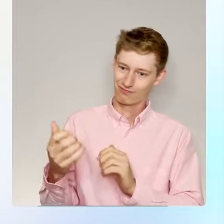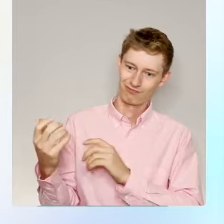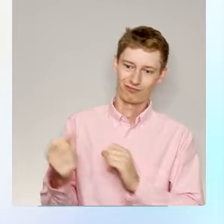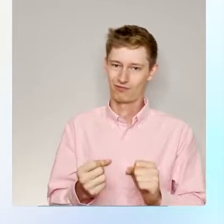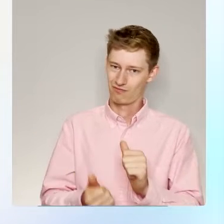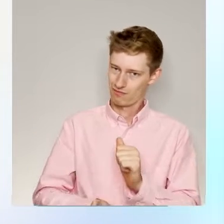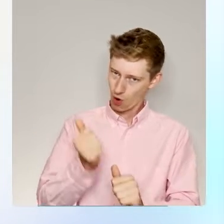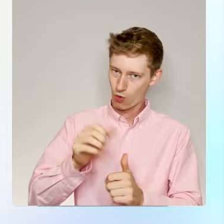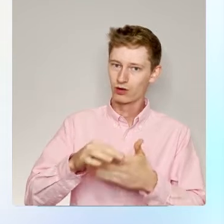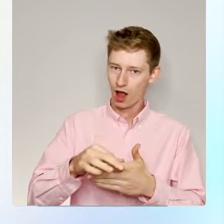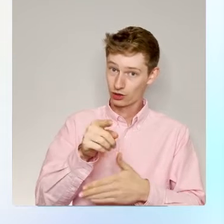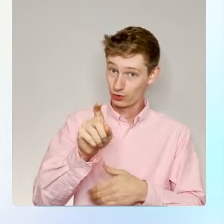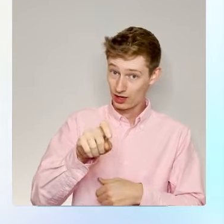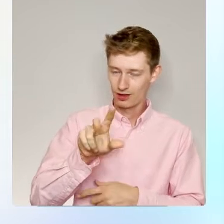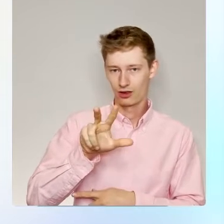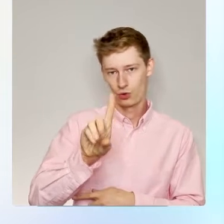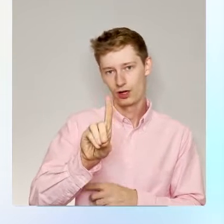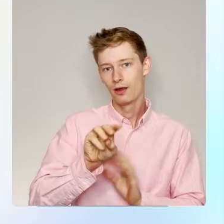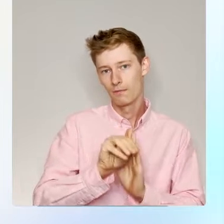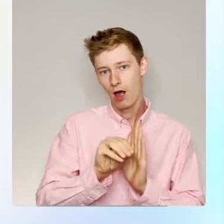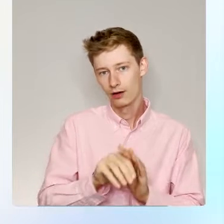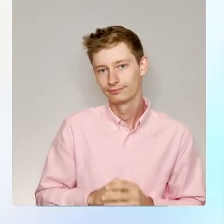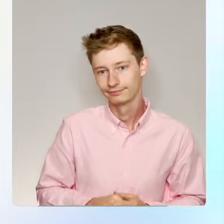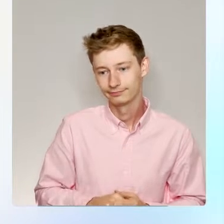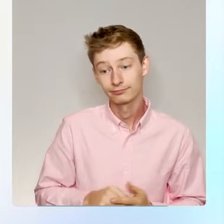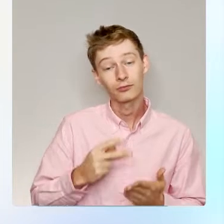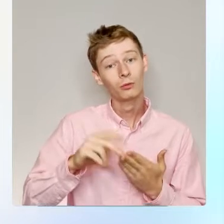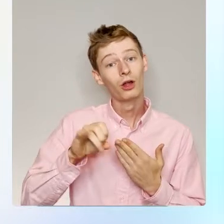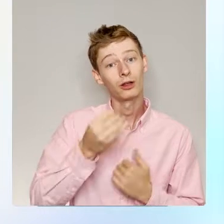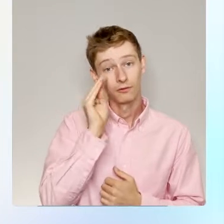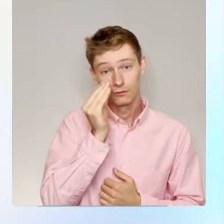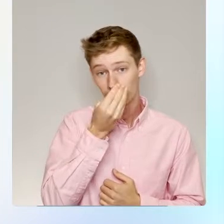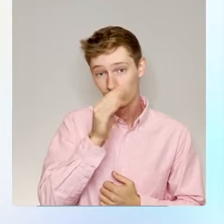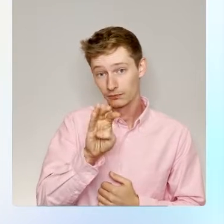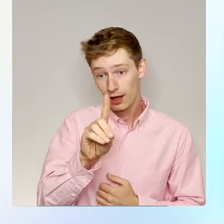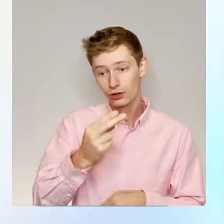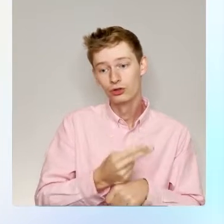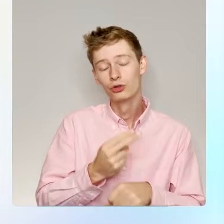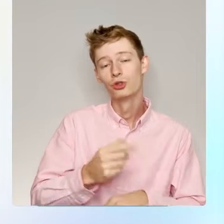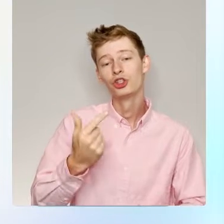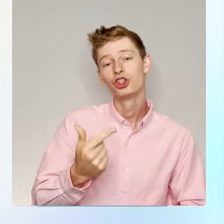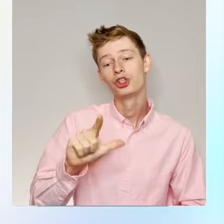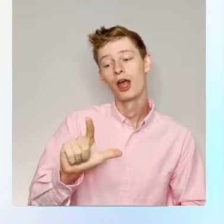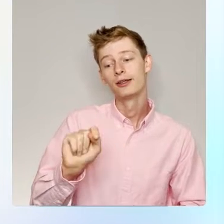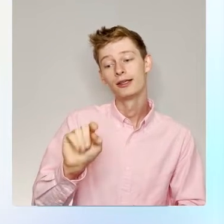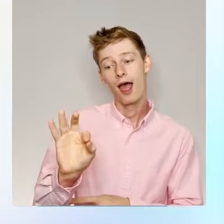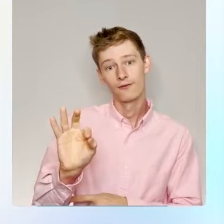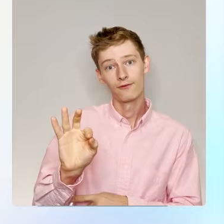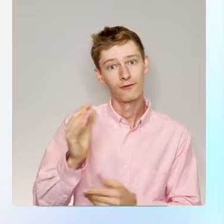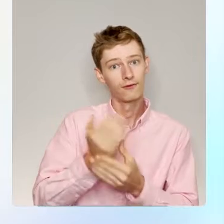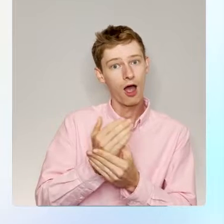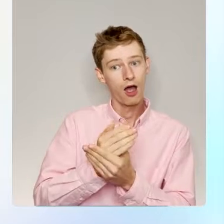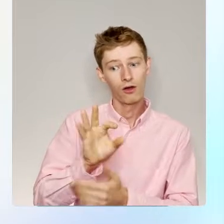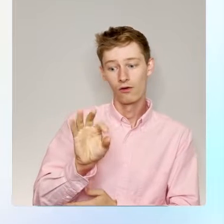The GLTF format is an open format that was designed to be the JPEG of 3D, and is strictly a delivery format,